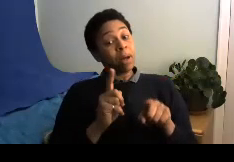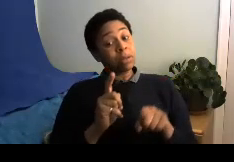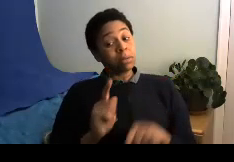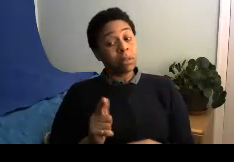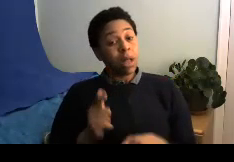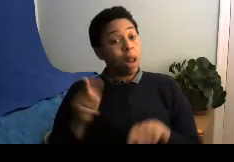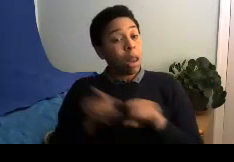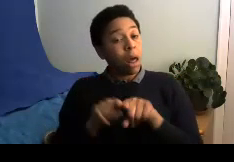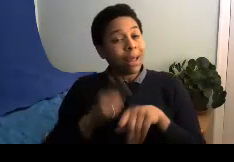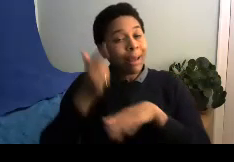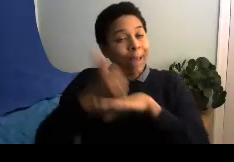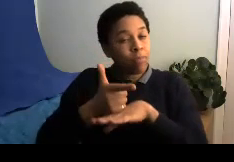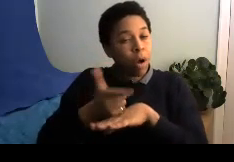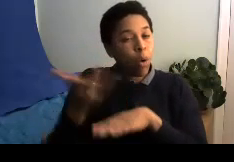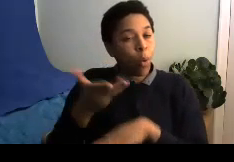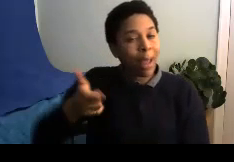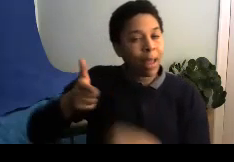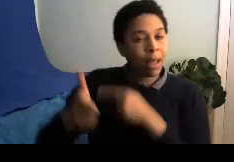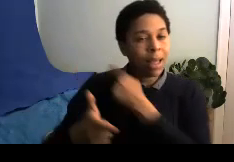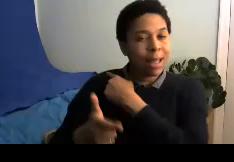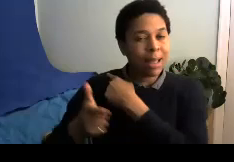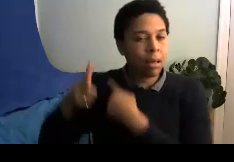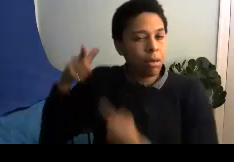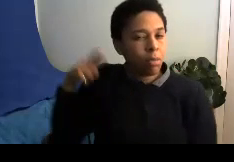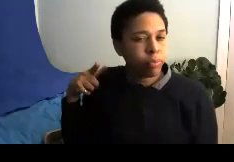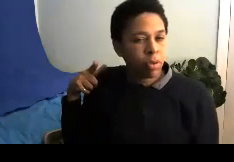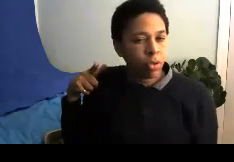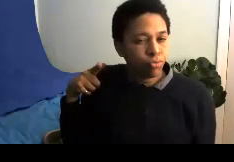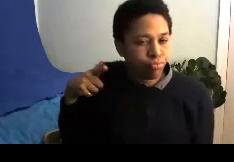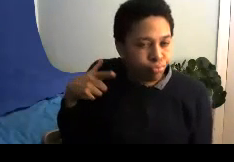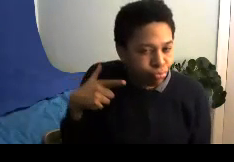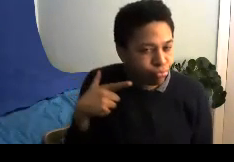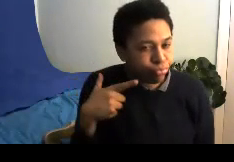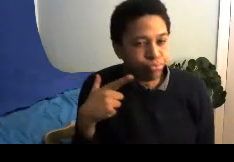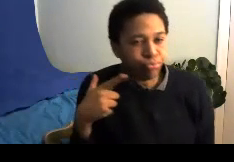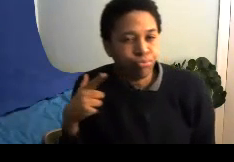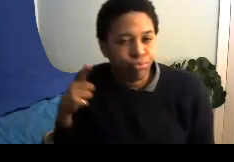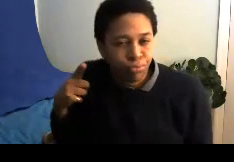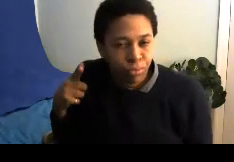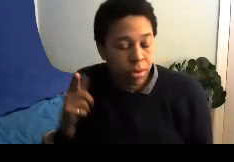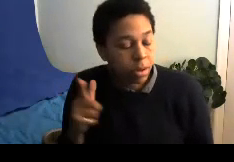completely within his frame of reference, but still to deal